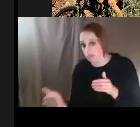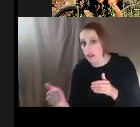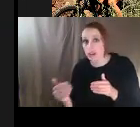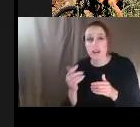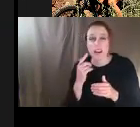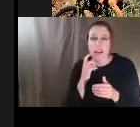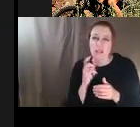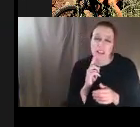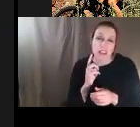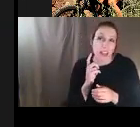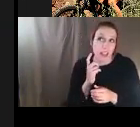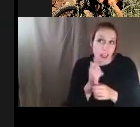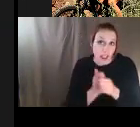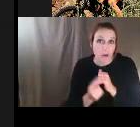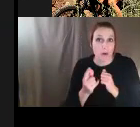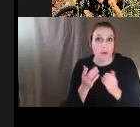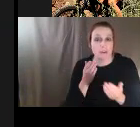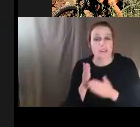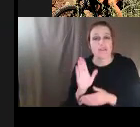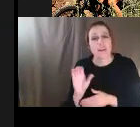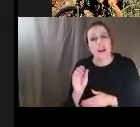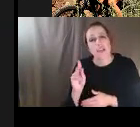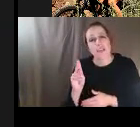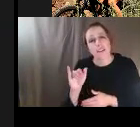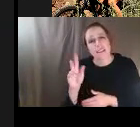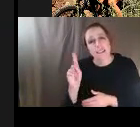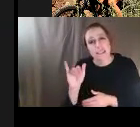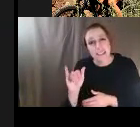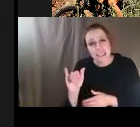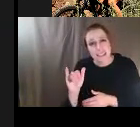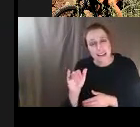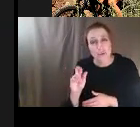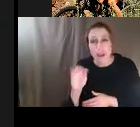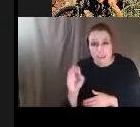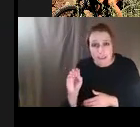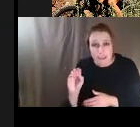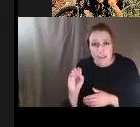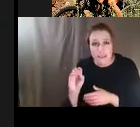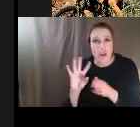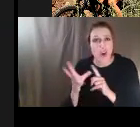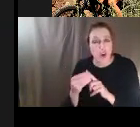ethnicity, their race, their culture is very much a huge piece of who they are.